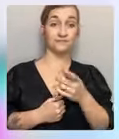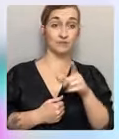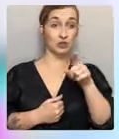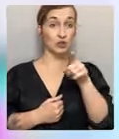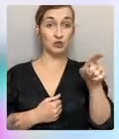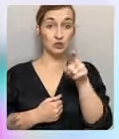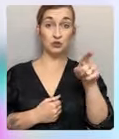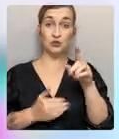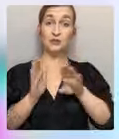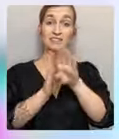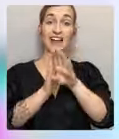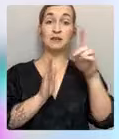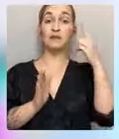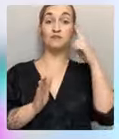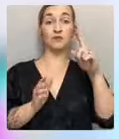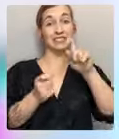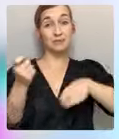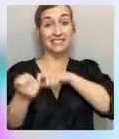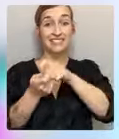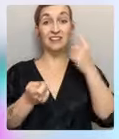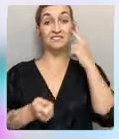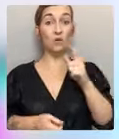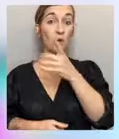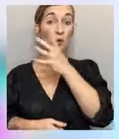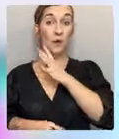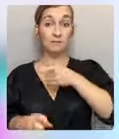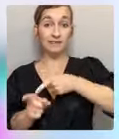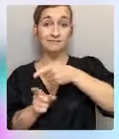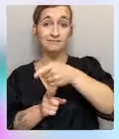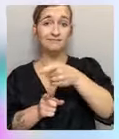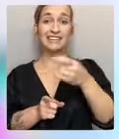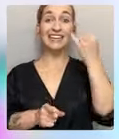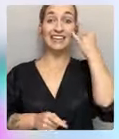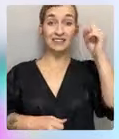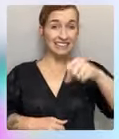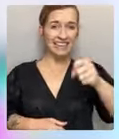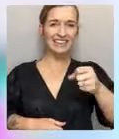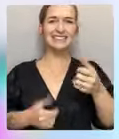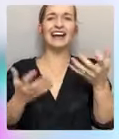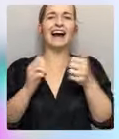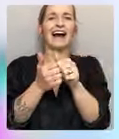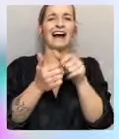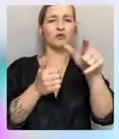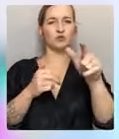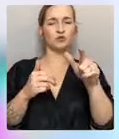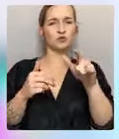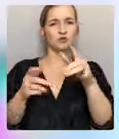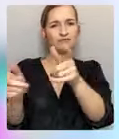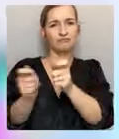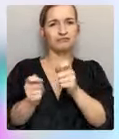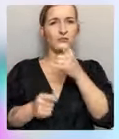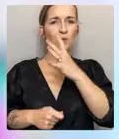Do you develop for women in particular? And if so, what did you do to build an audience?